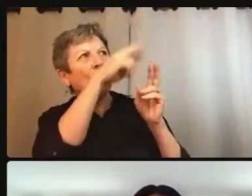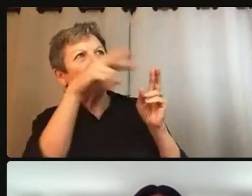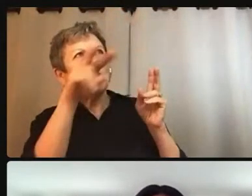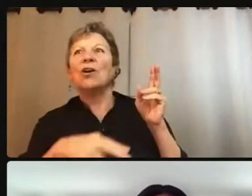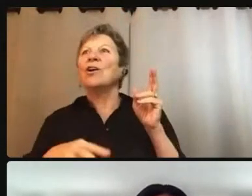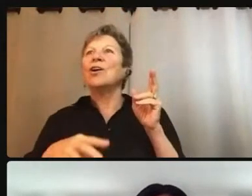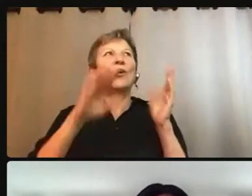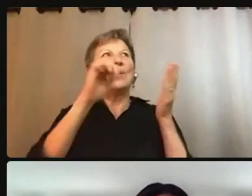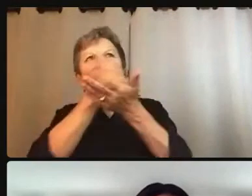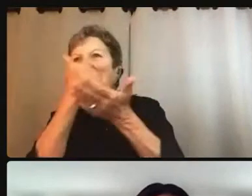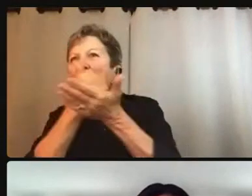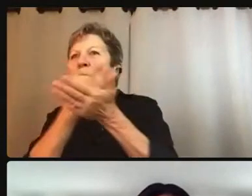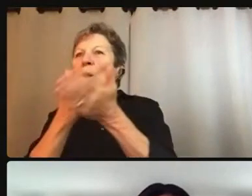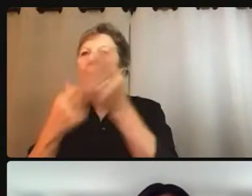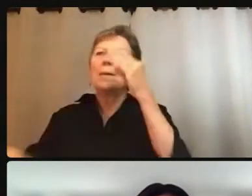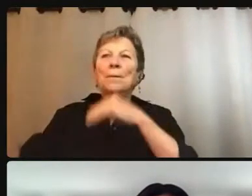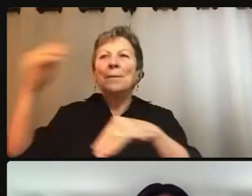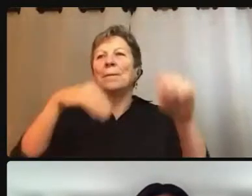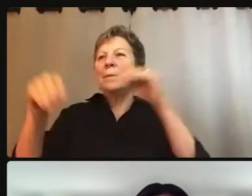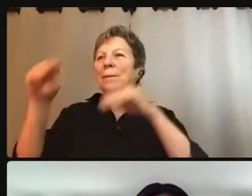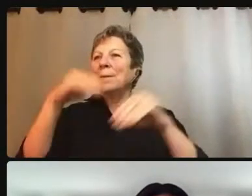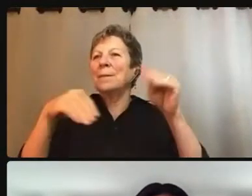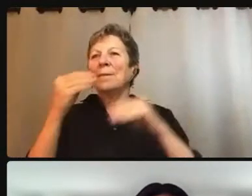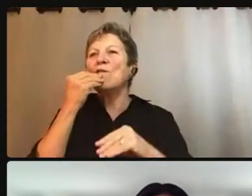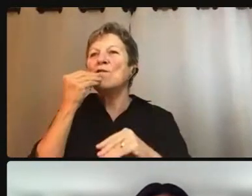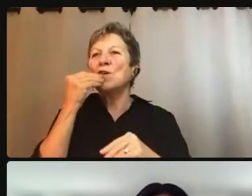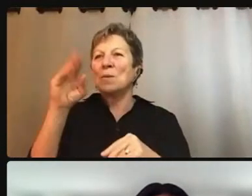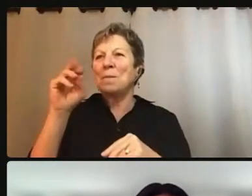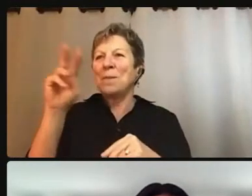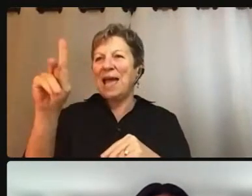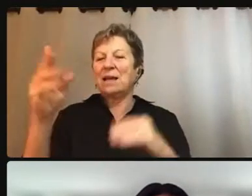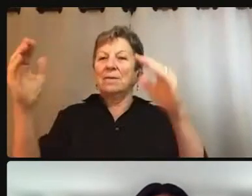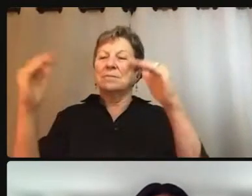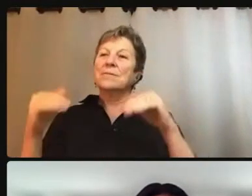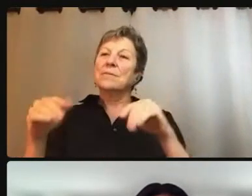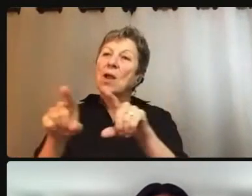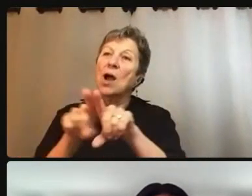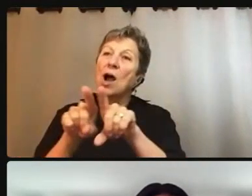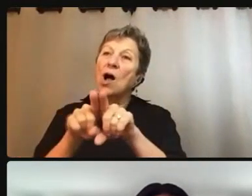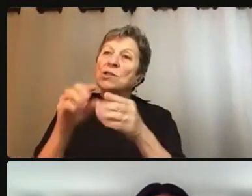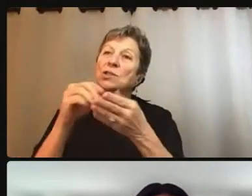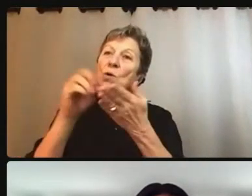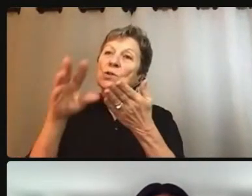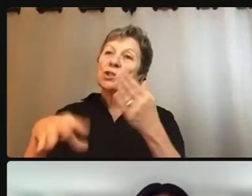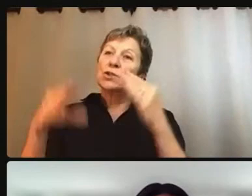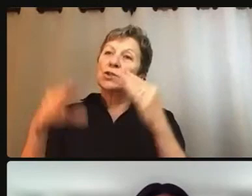WE WOULD GET DONATIONS. WE'D GO OVER THEIR STOCK